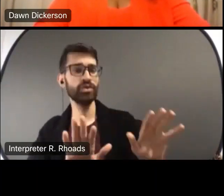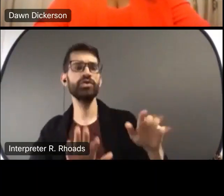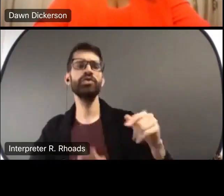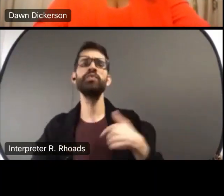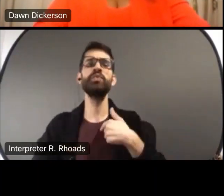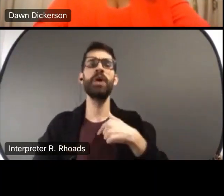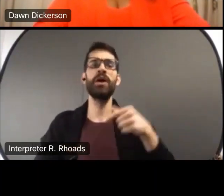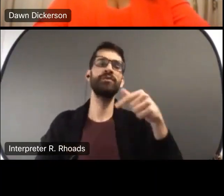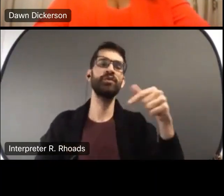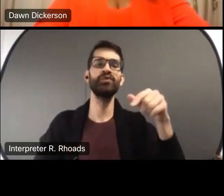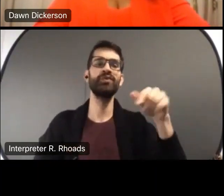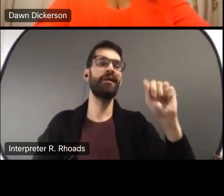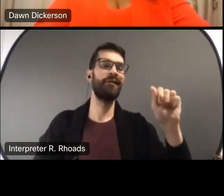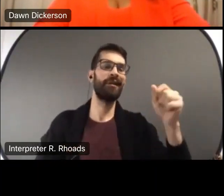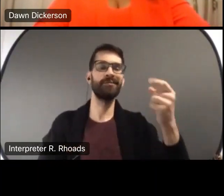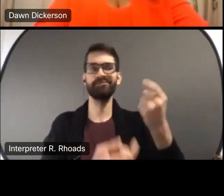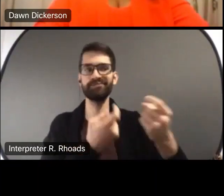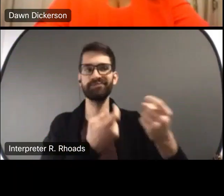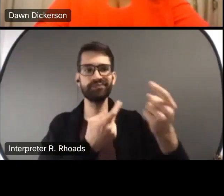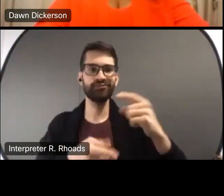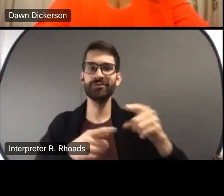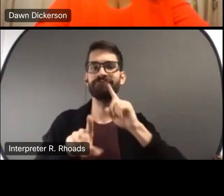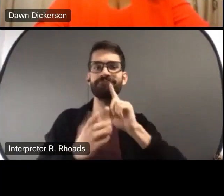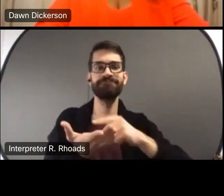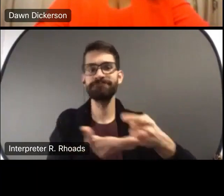I don't assume that we're going to cover, ...